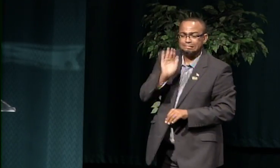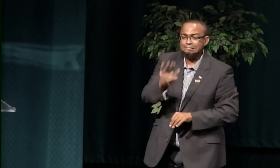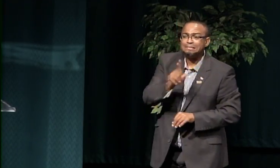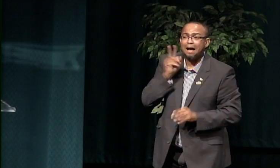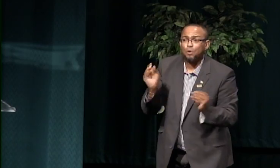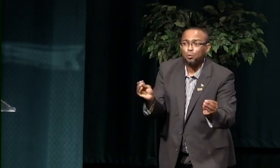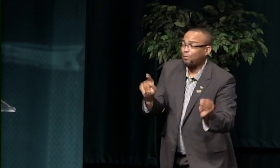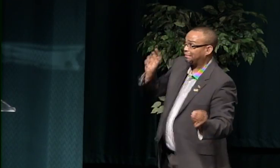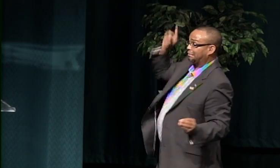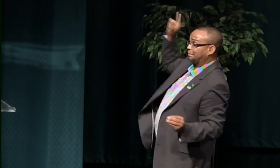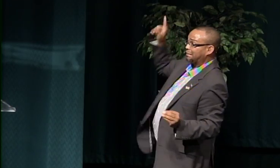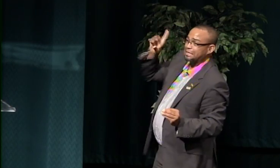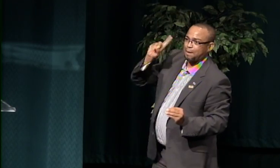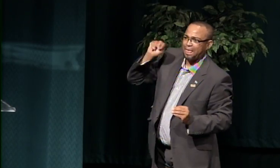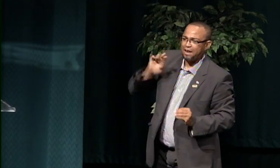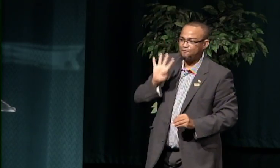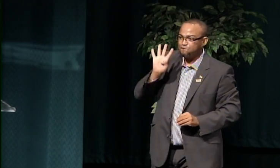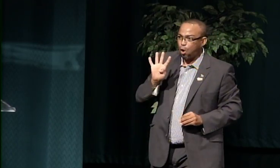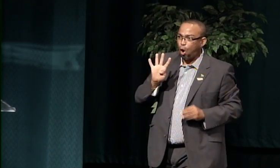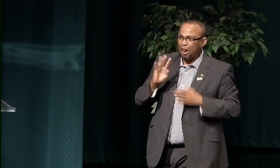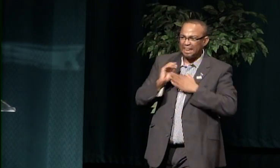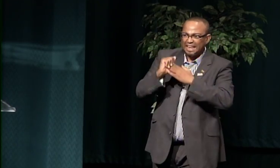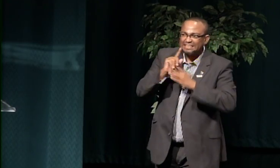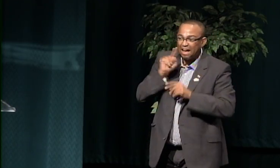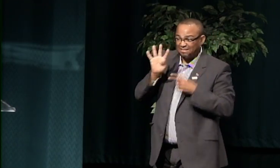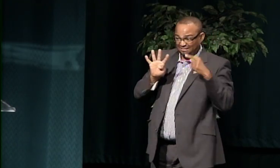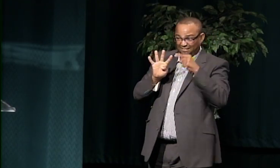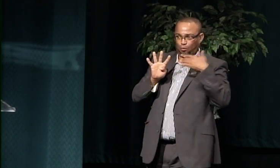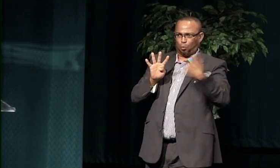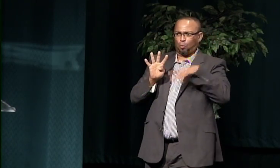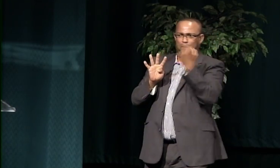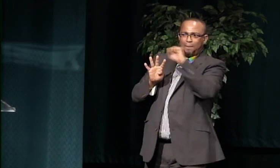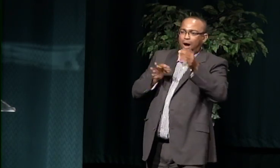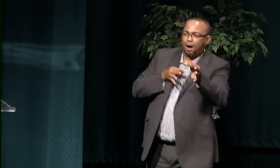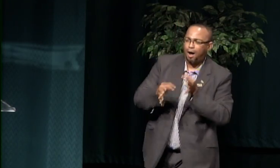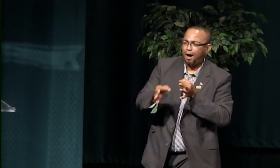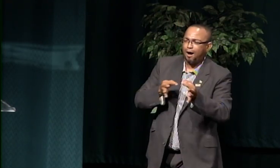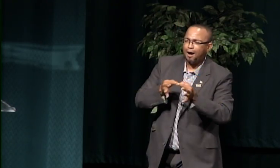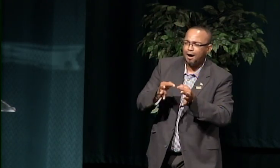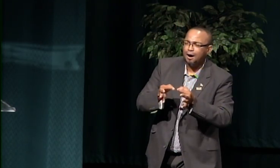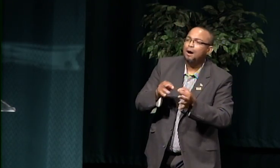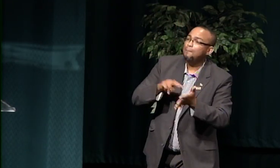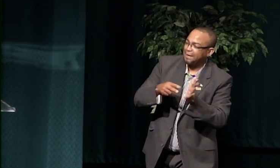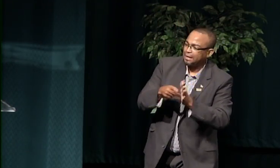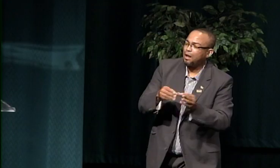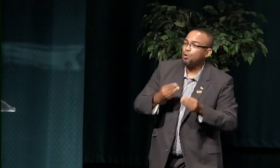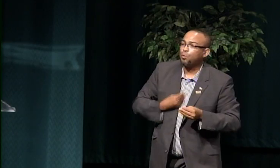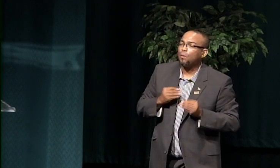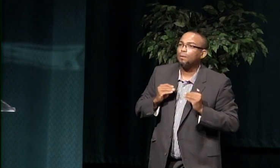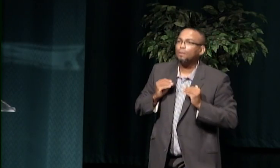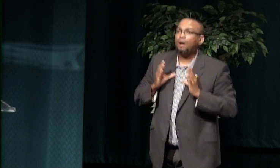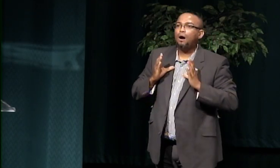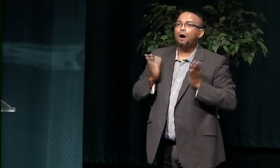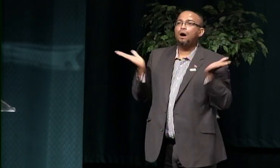And still today we share the legacy of D.P.N. We even share the story of the four deaf student leaders.